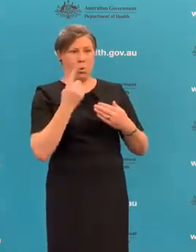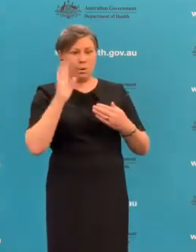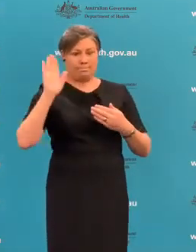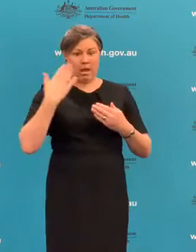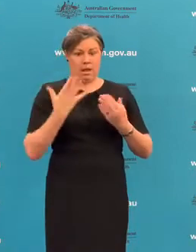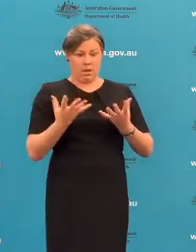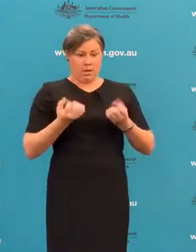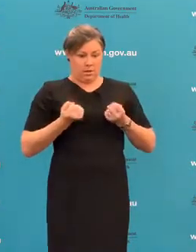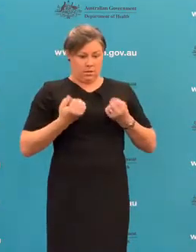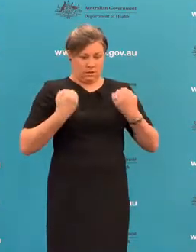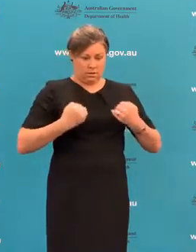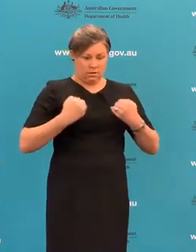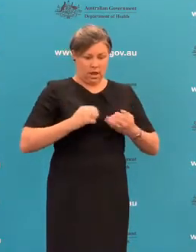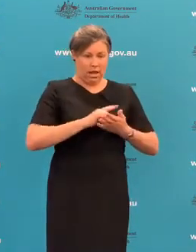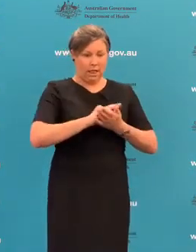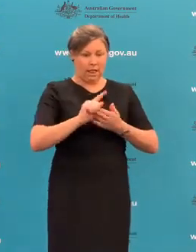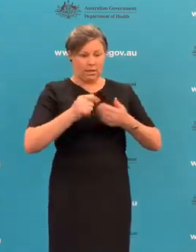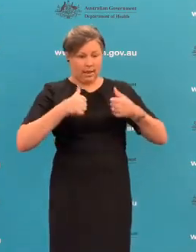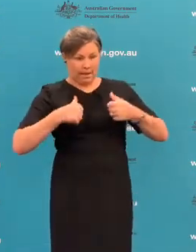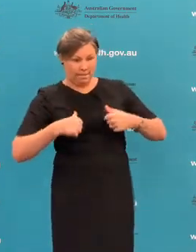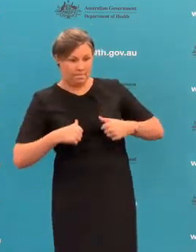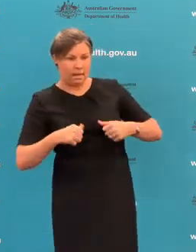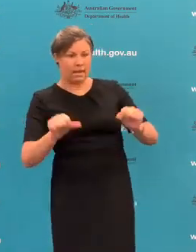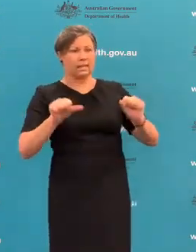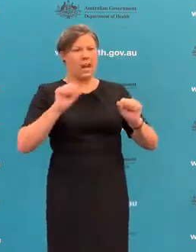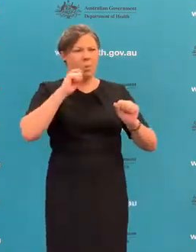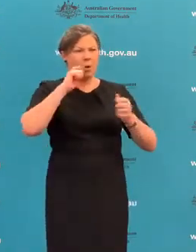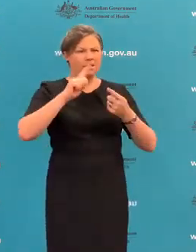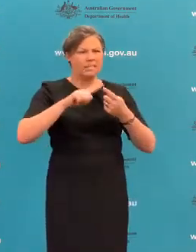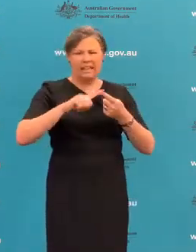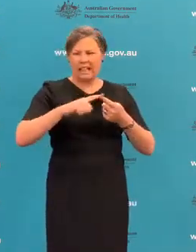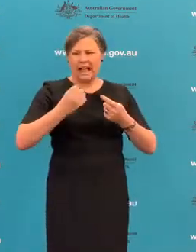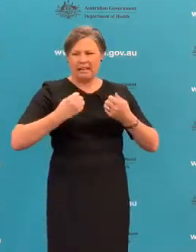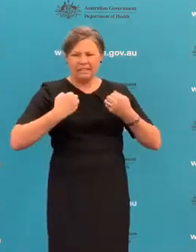recovered from COVID-19 and what research is underway. So the